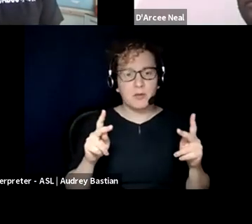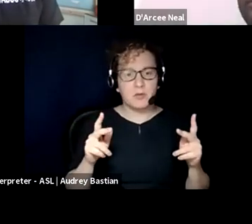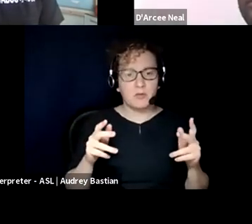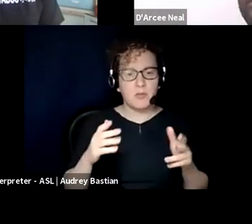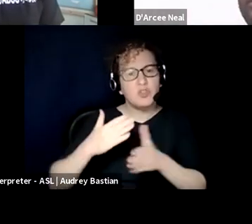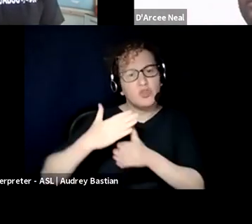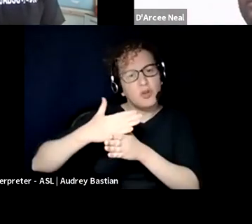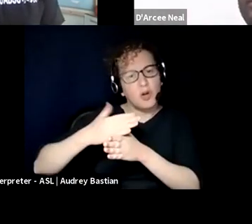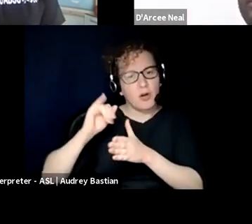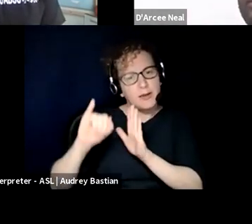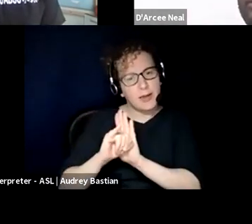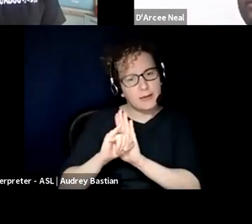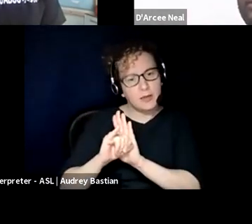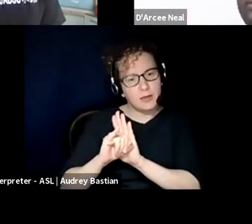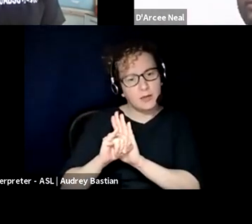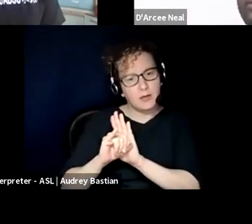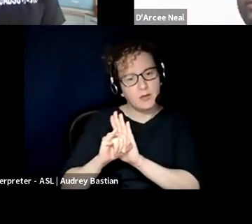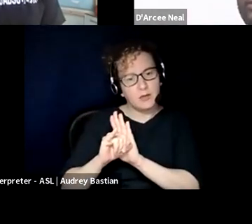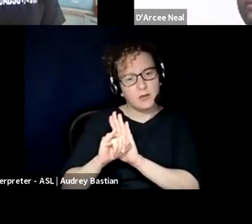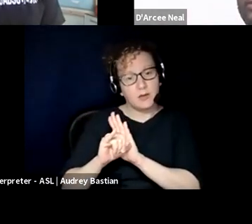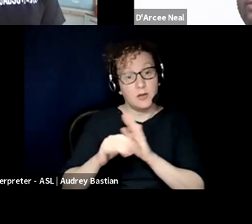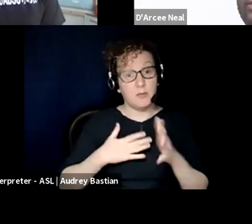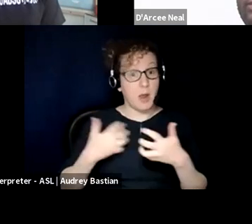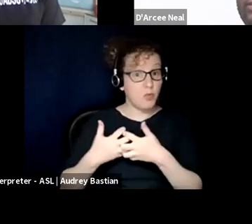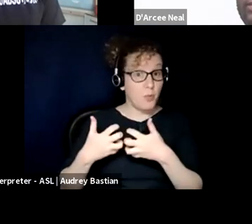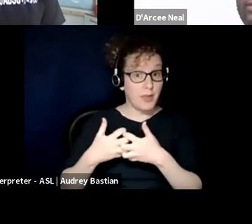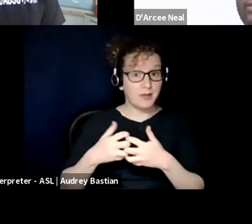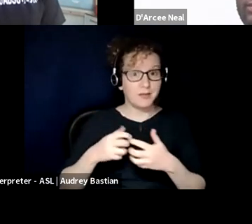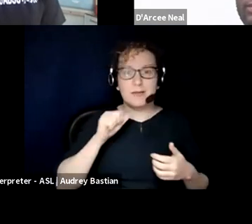with them. My roommate was also a nonbinary person and